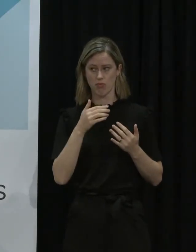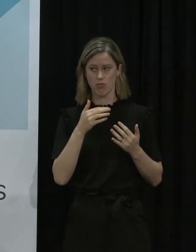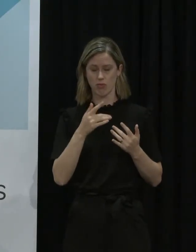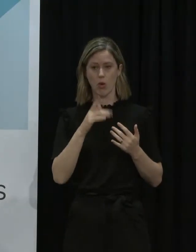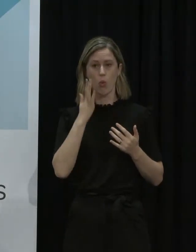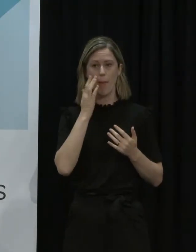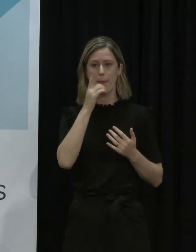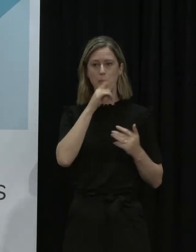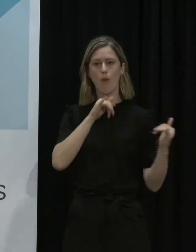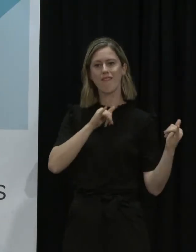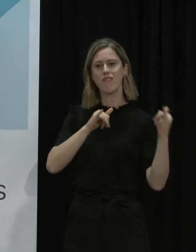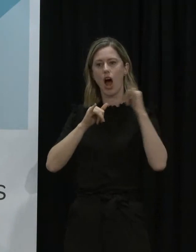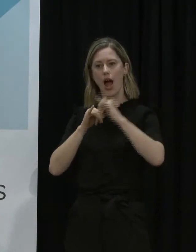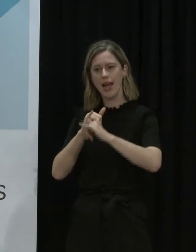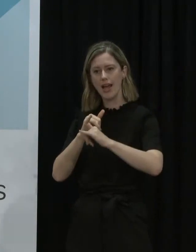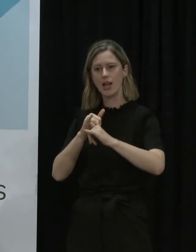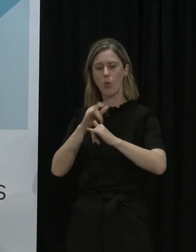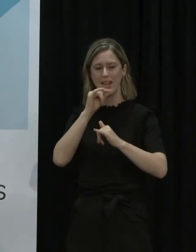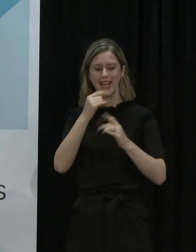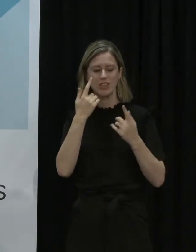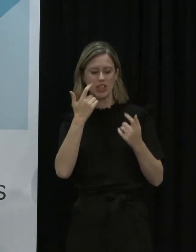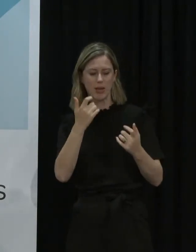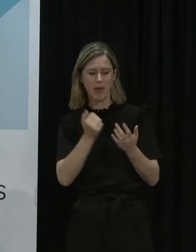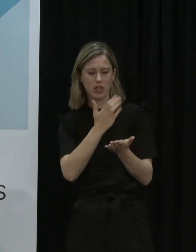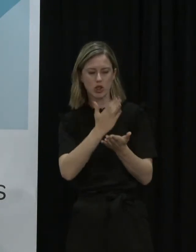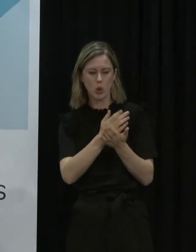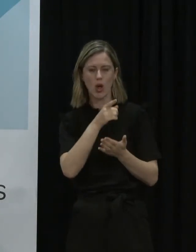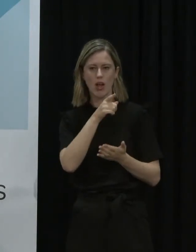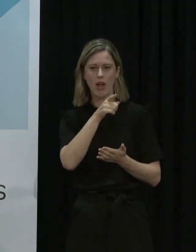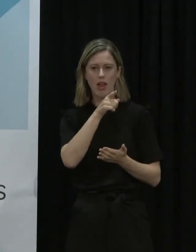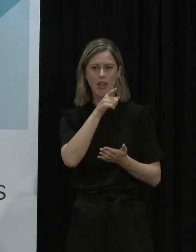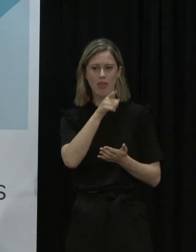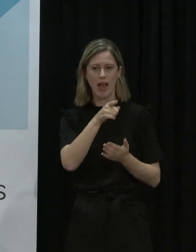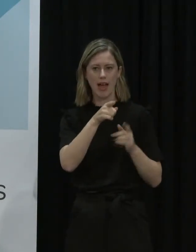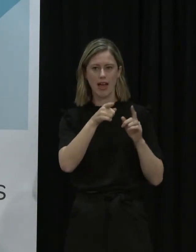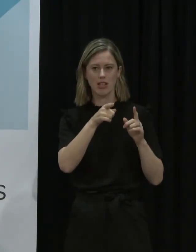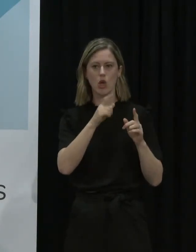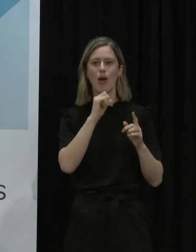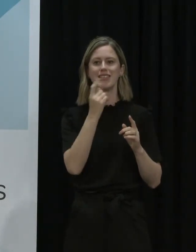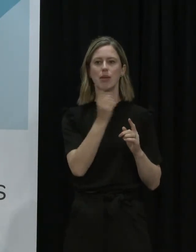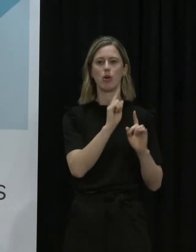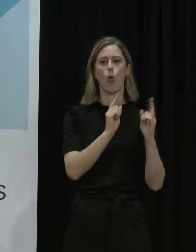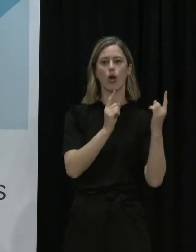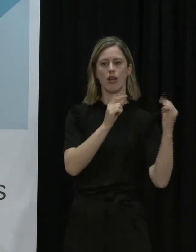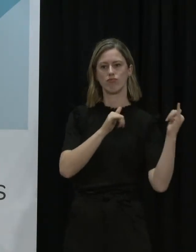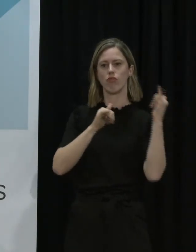change, the movement across the country, we have the ability to check every single person as